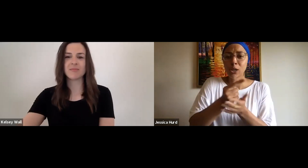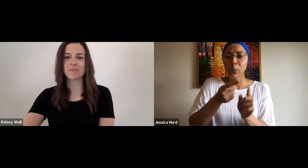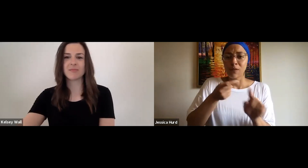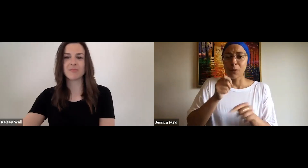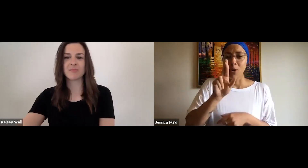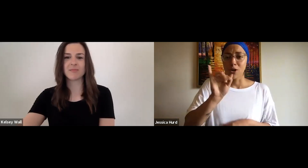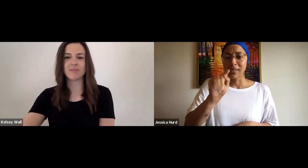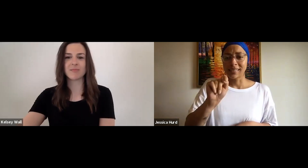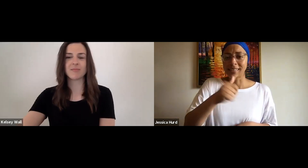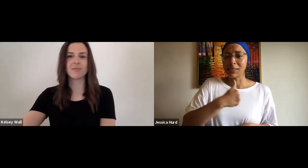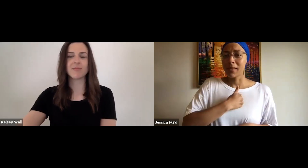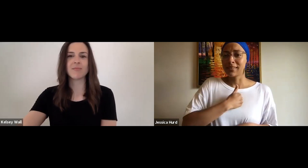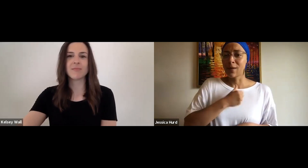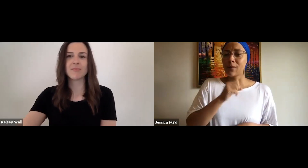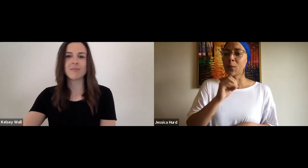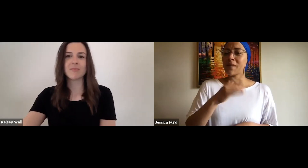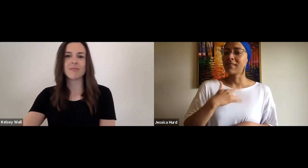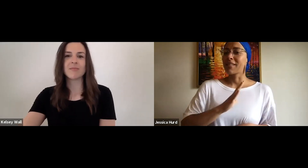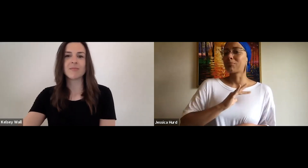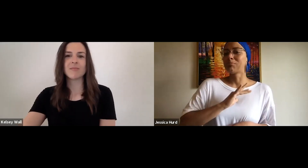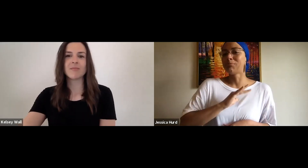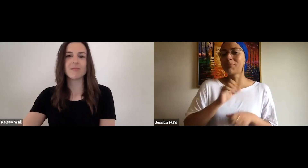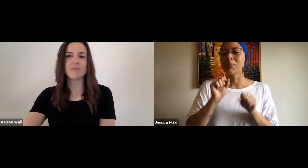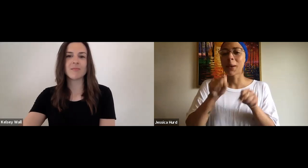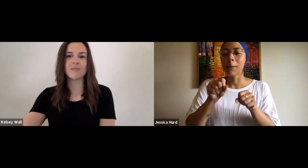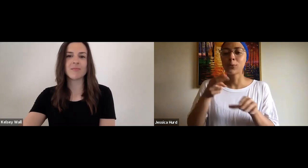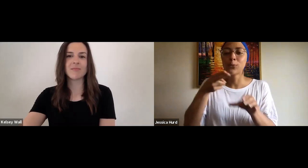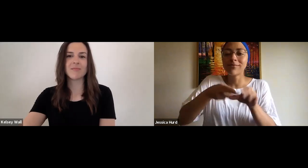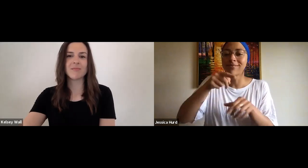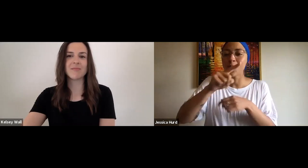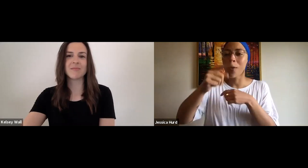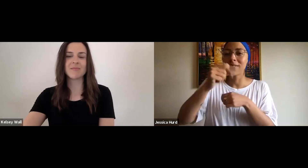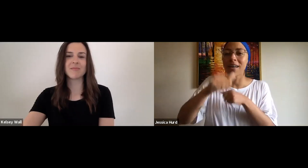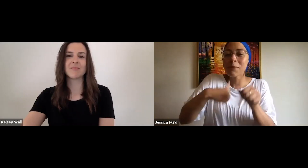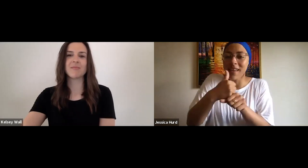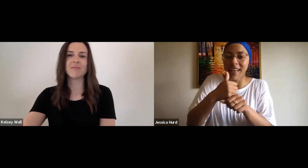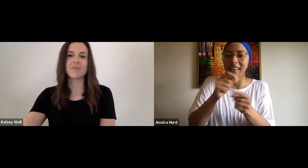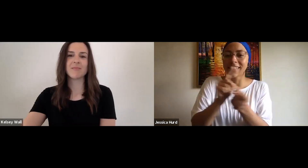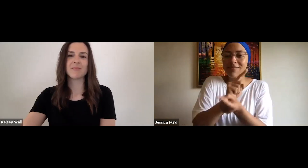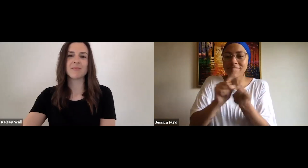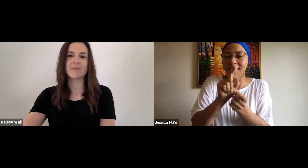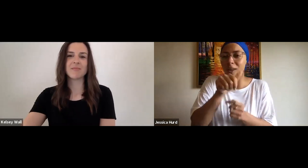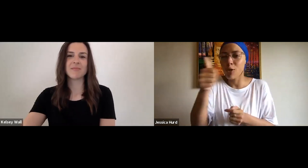So, I never actually graduated from RIT myself, but I was so happy to connect